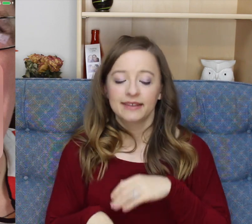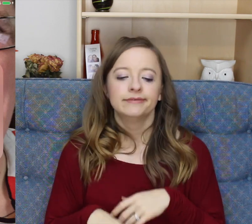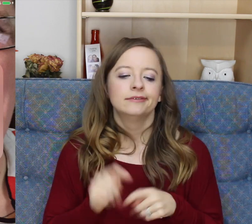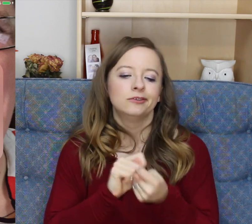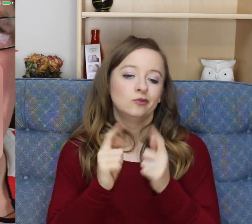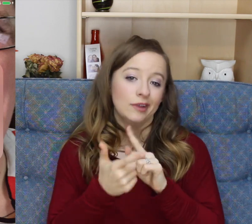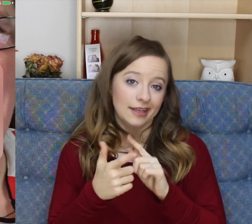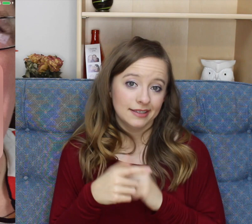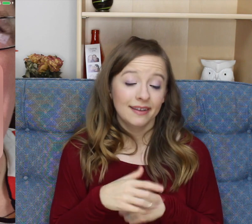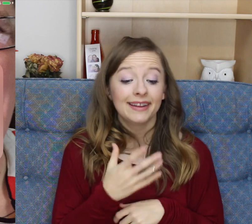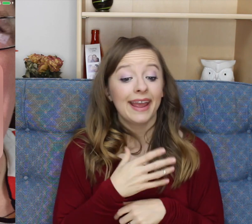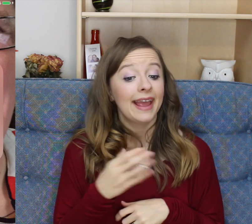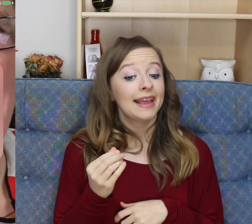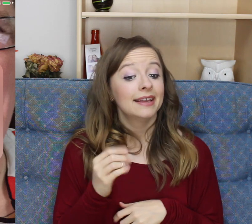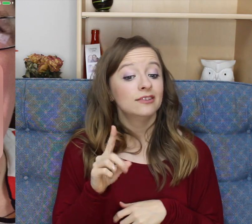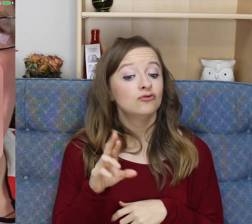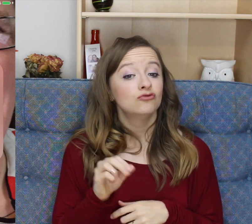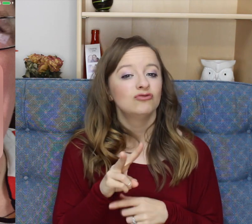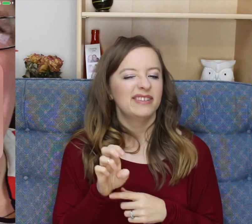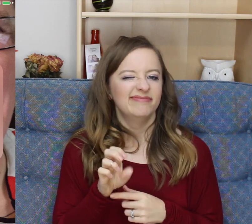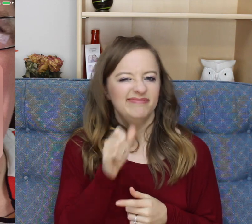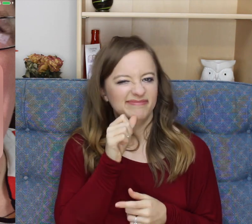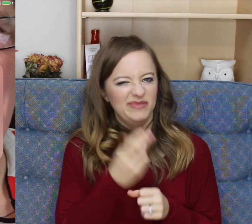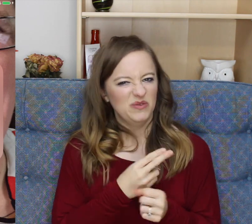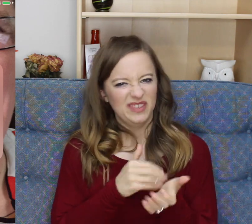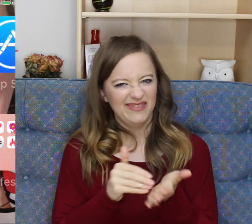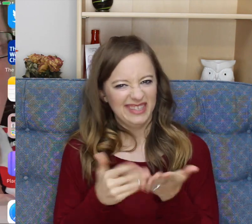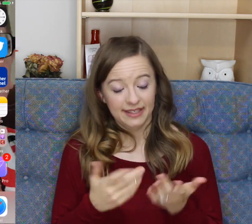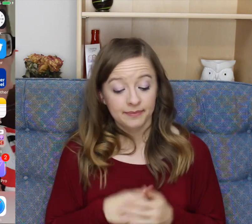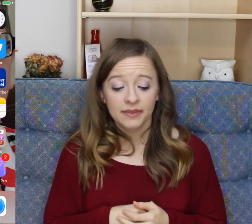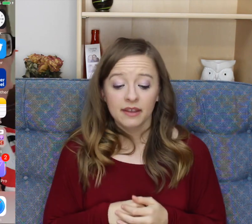scanners on there, a translate app, and Drive. Which I don't